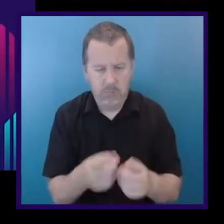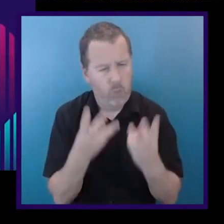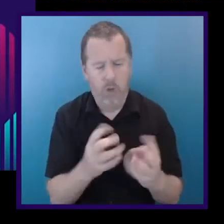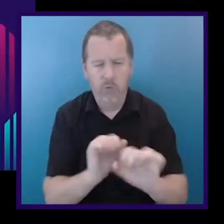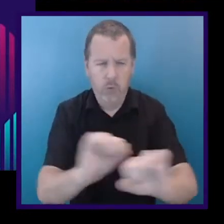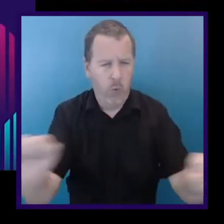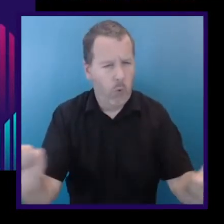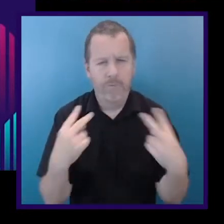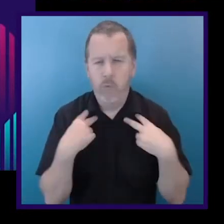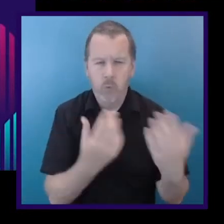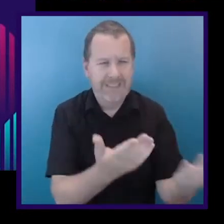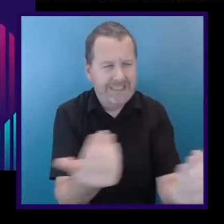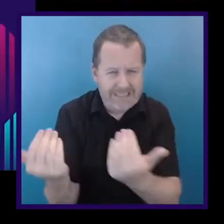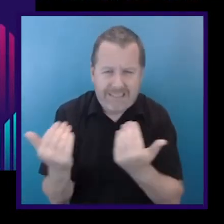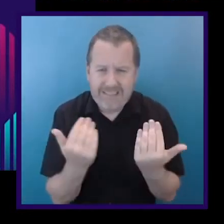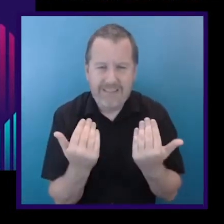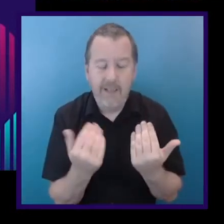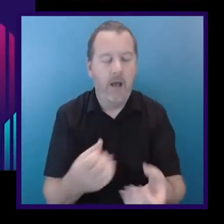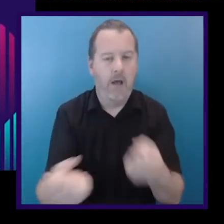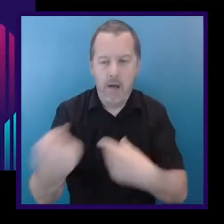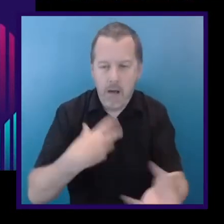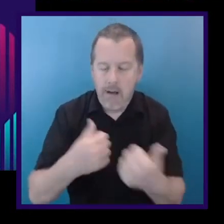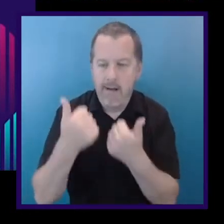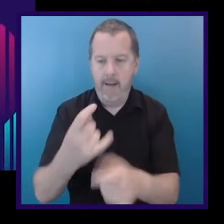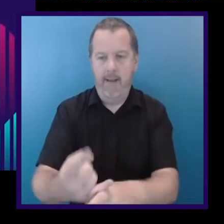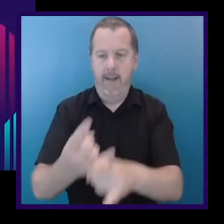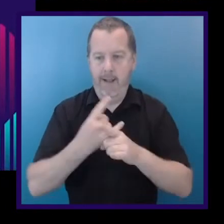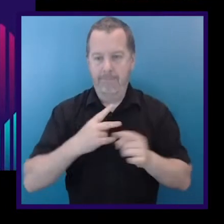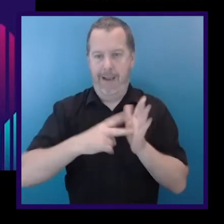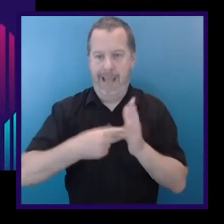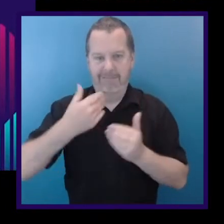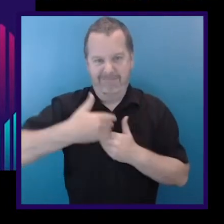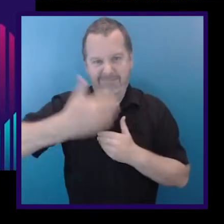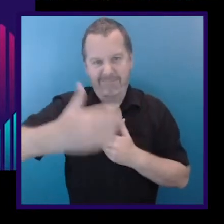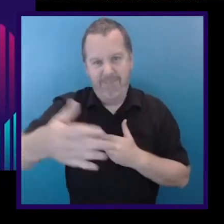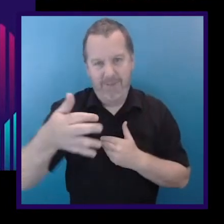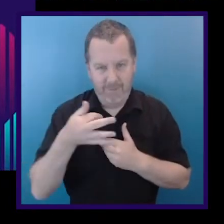We'd really love to have your views on the event, it helps us to plan events in the future.